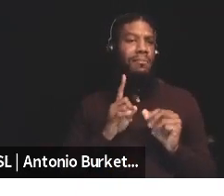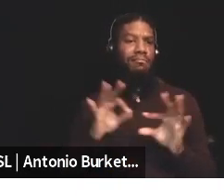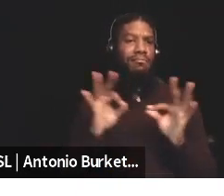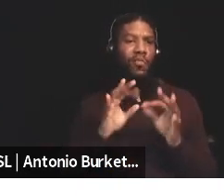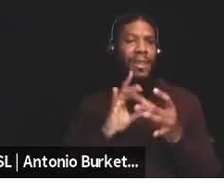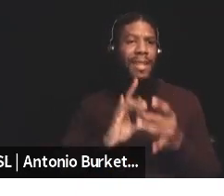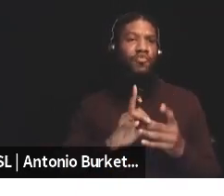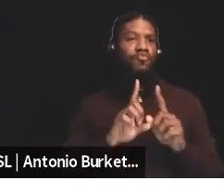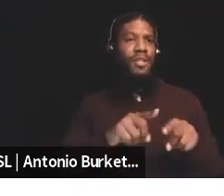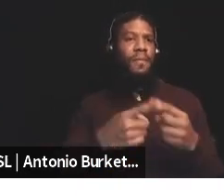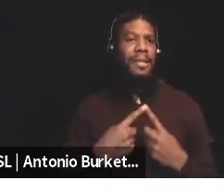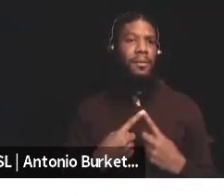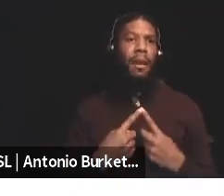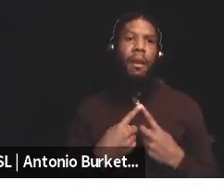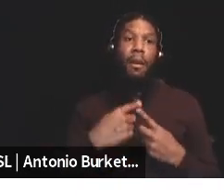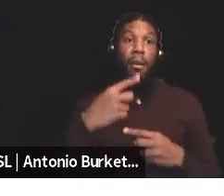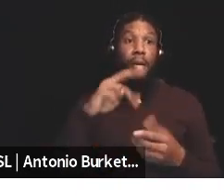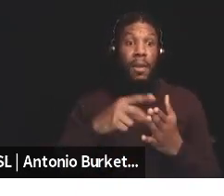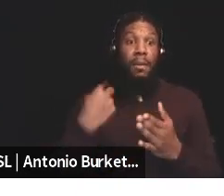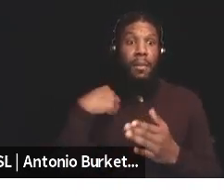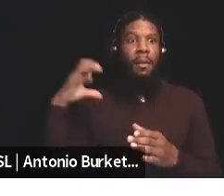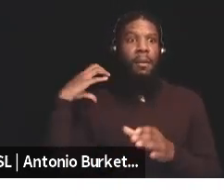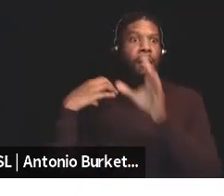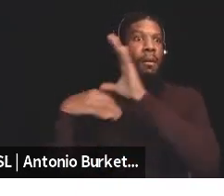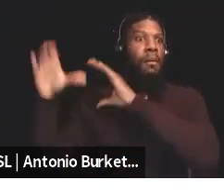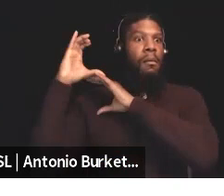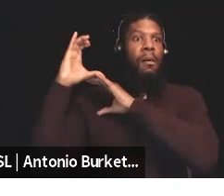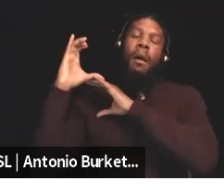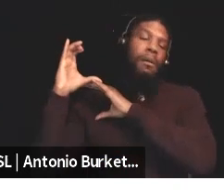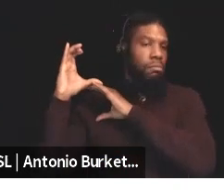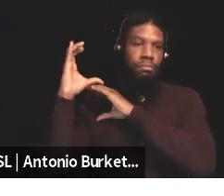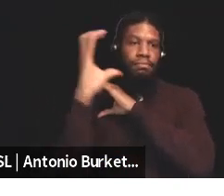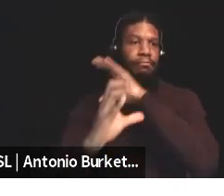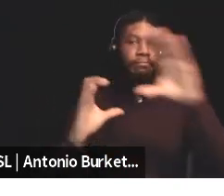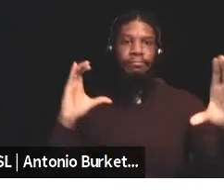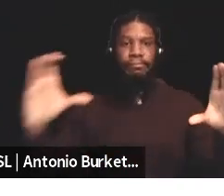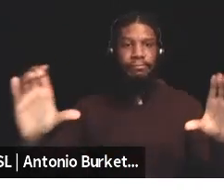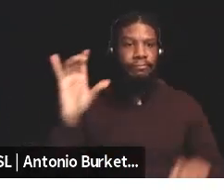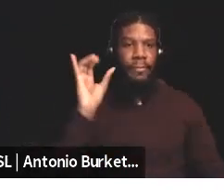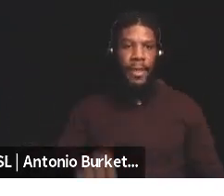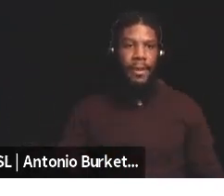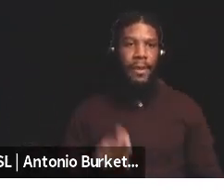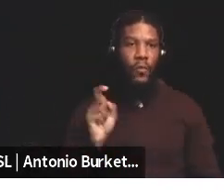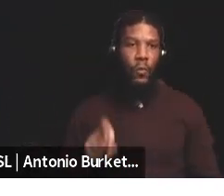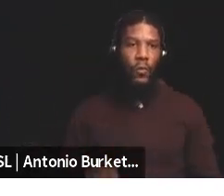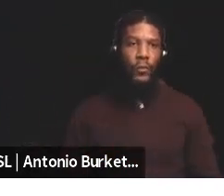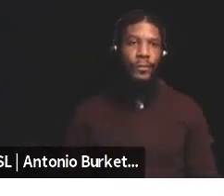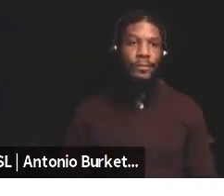I can't and should not do all the things. [Beth Nastachowski] I'll just add, I think